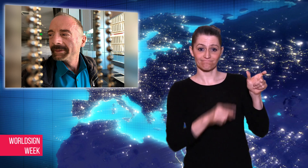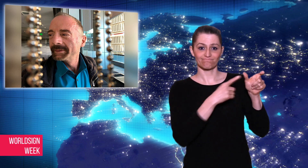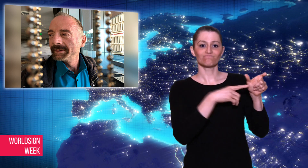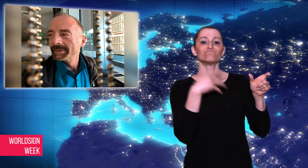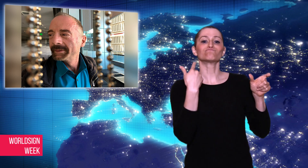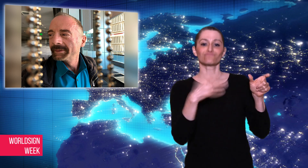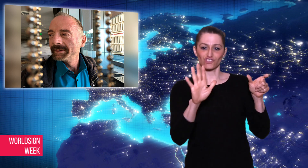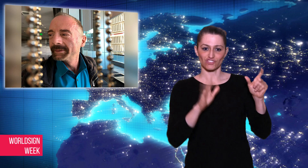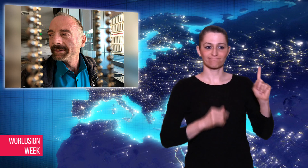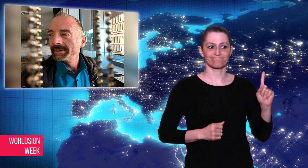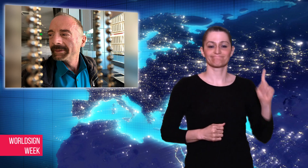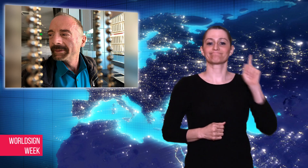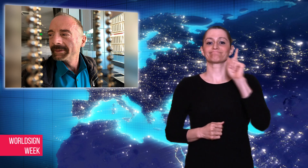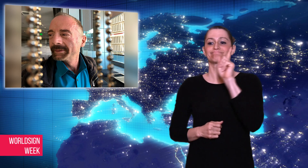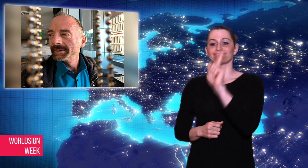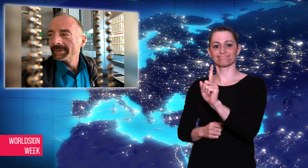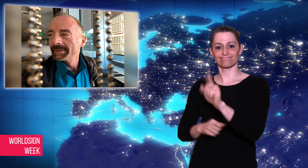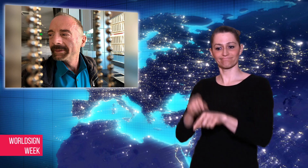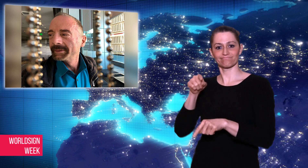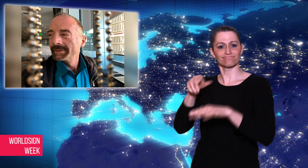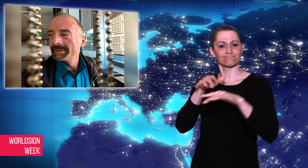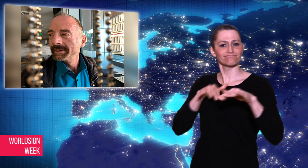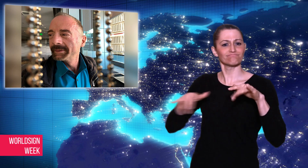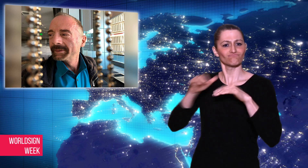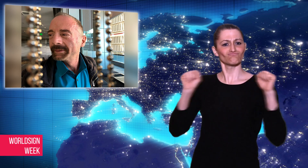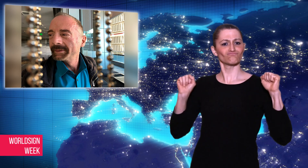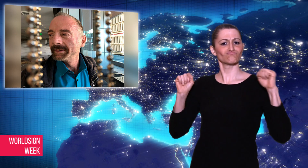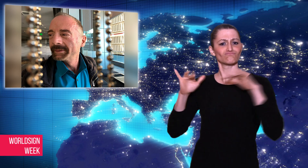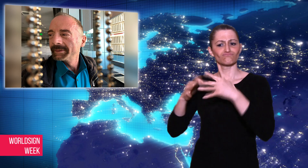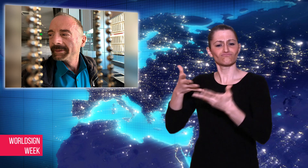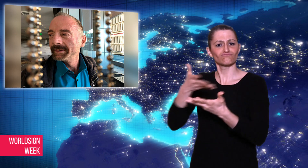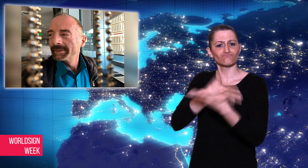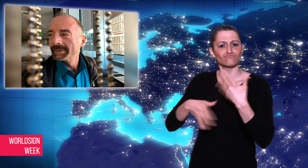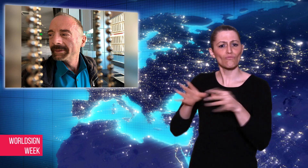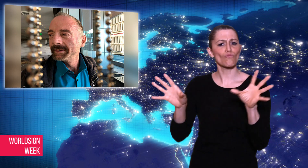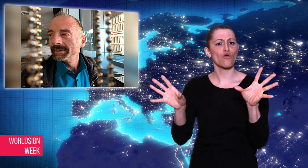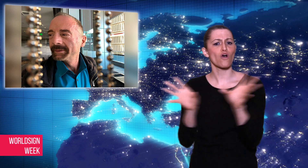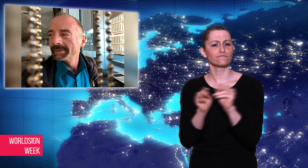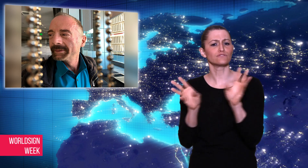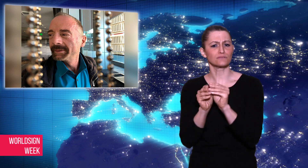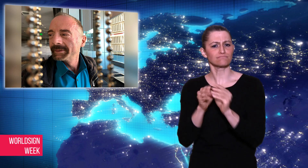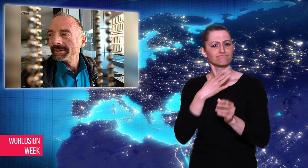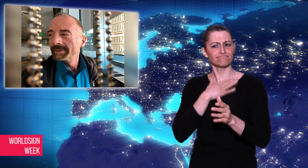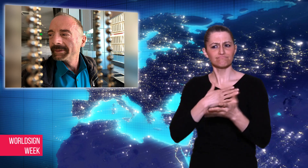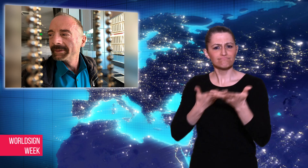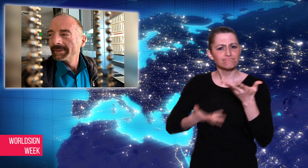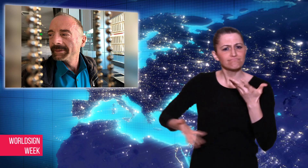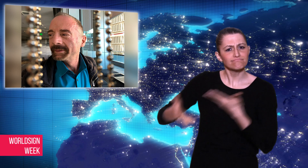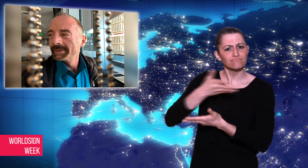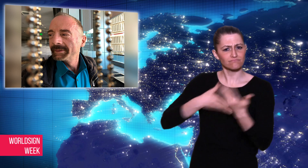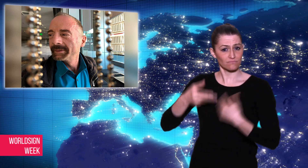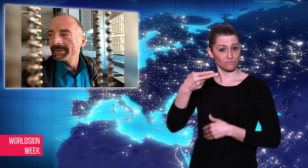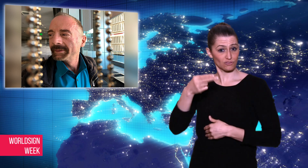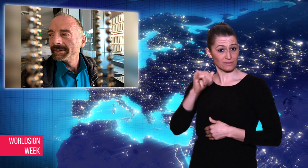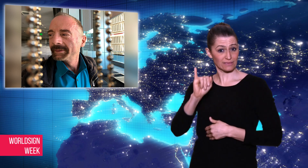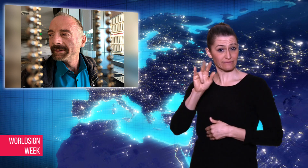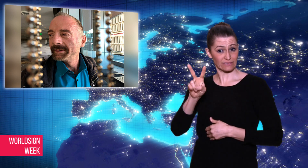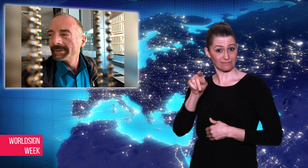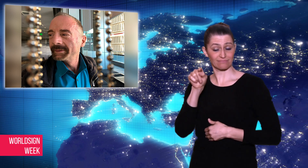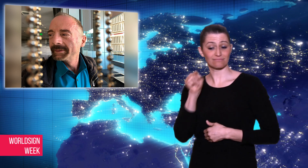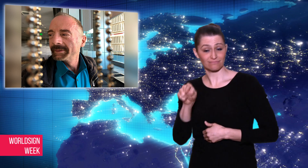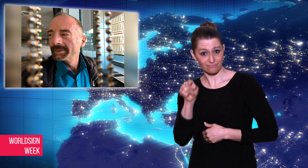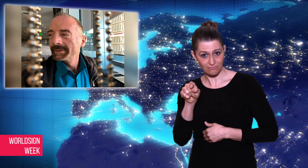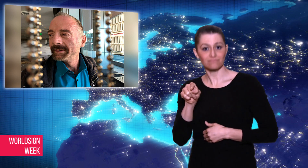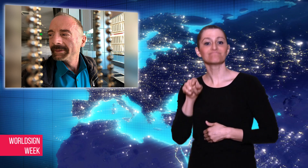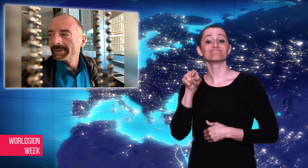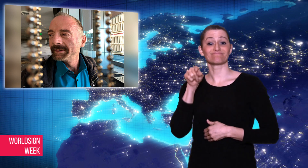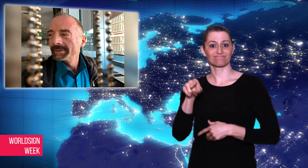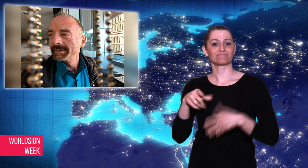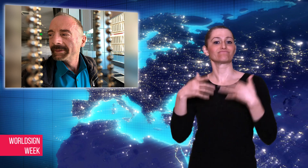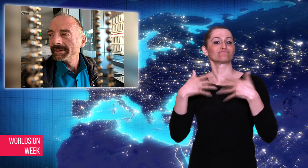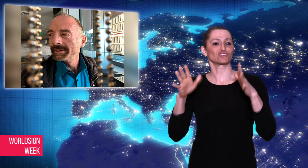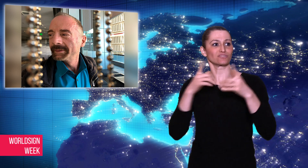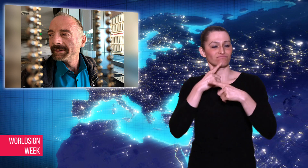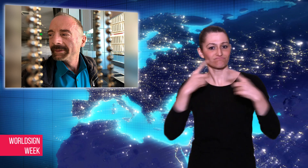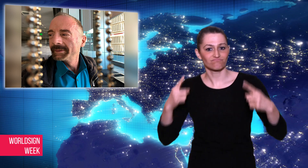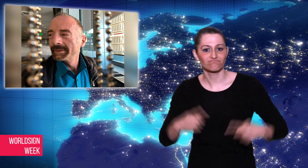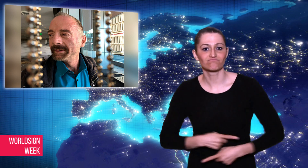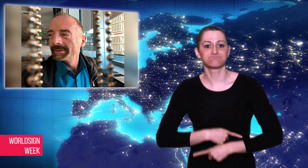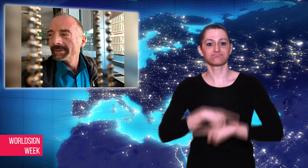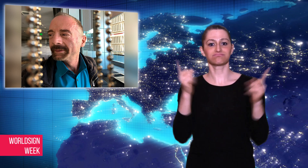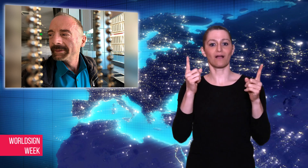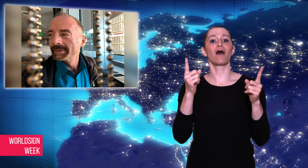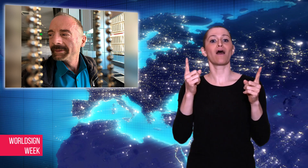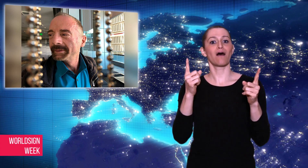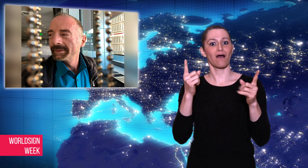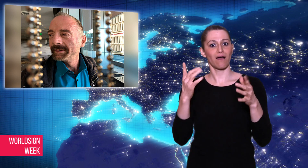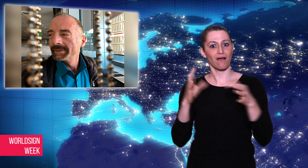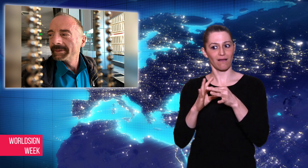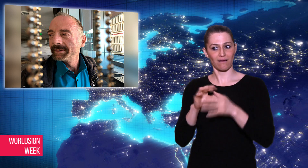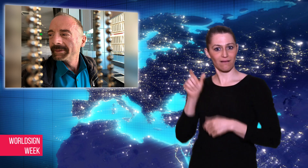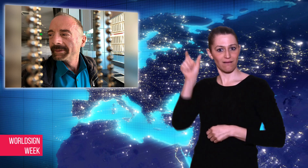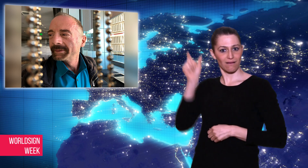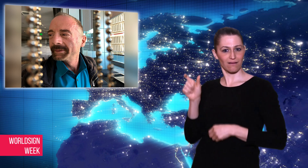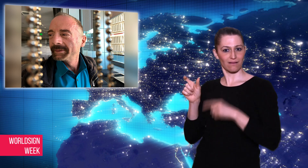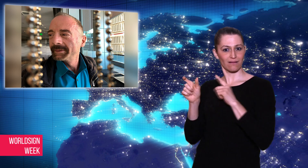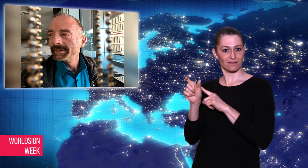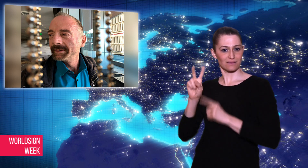they announced about the second man who was cured. His name is